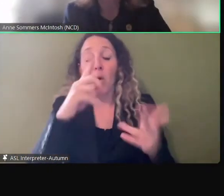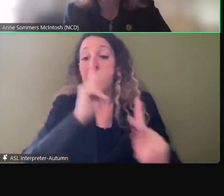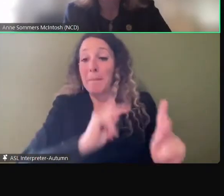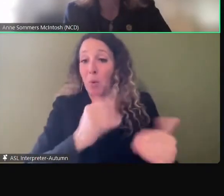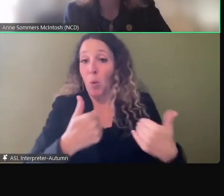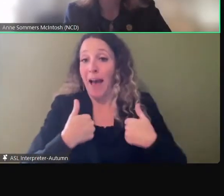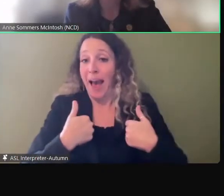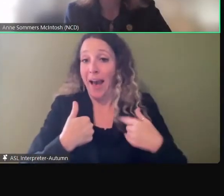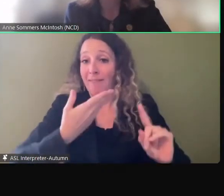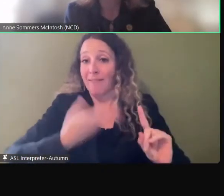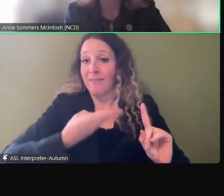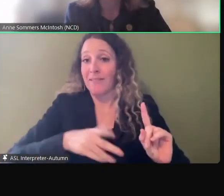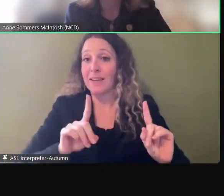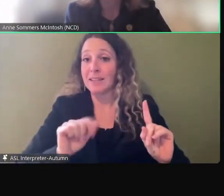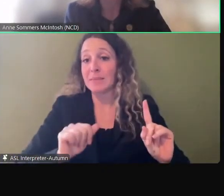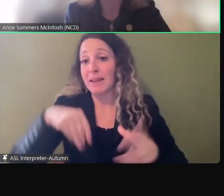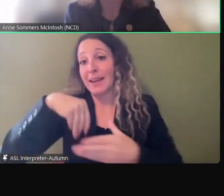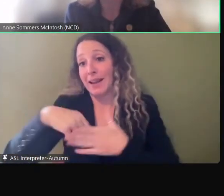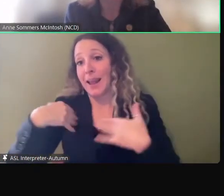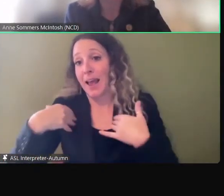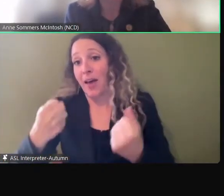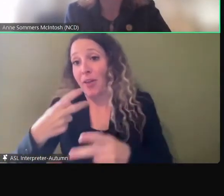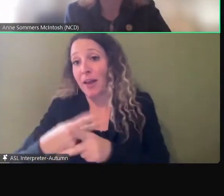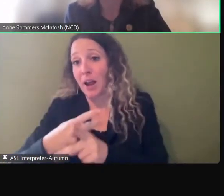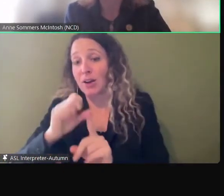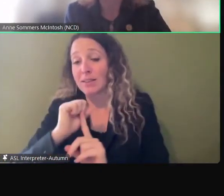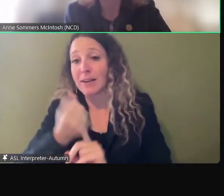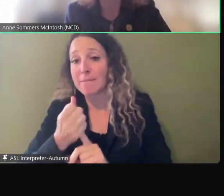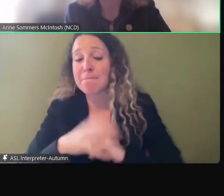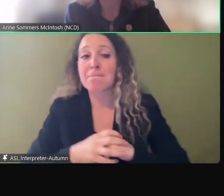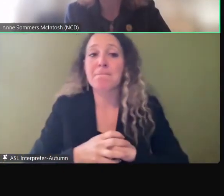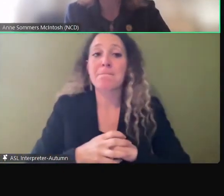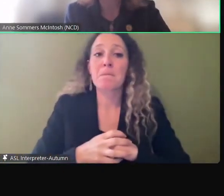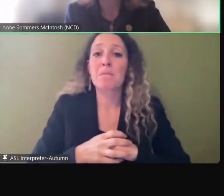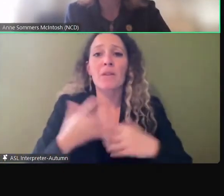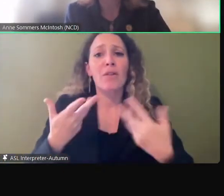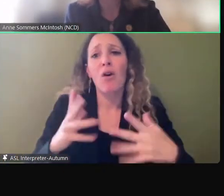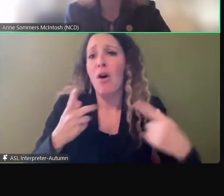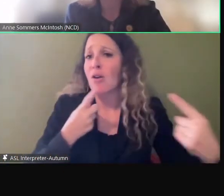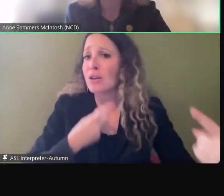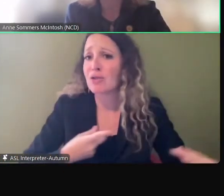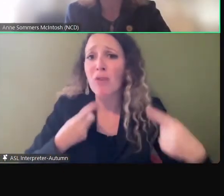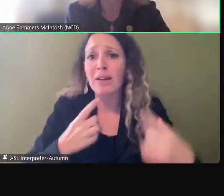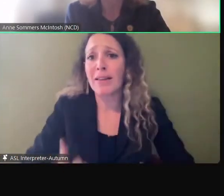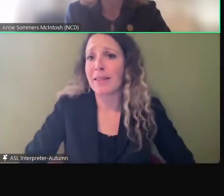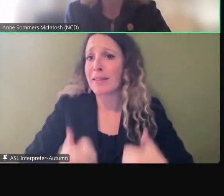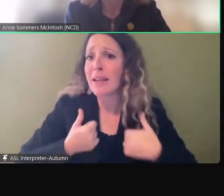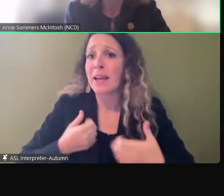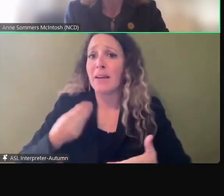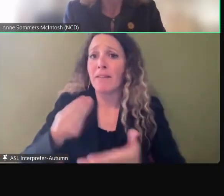are already struggling to live, learn, and earn on equal footing with their non-disabled peers,